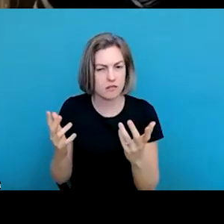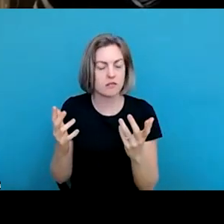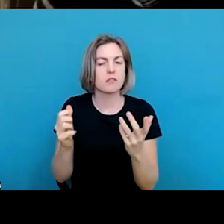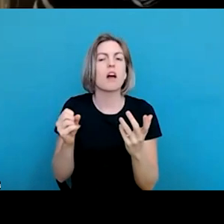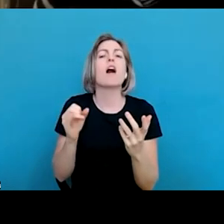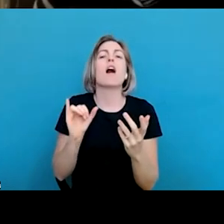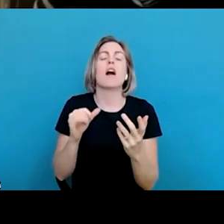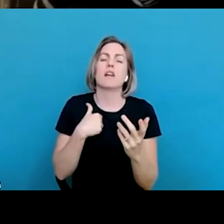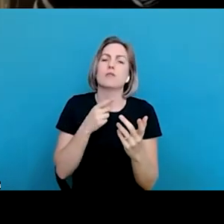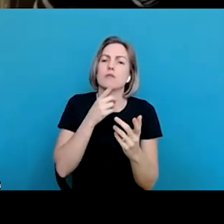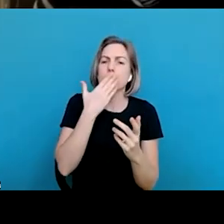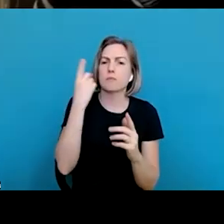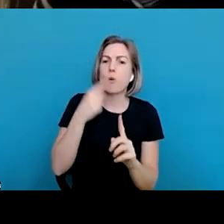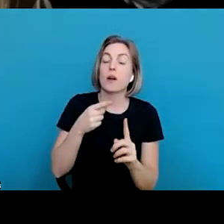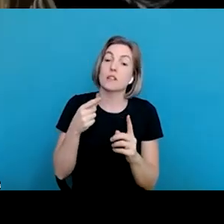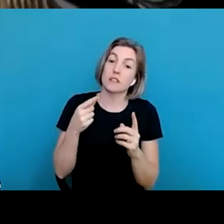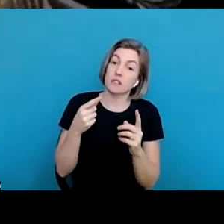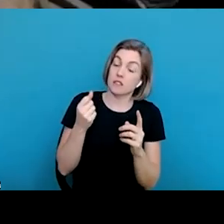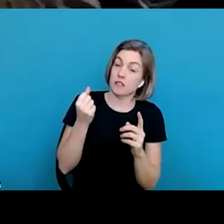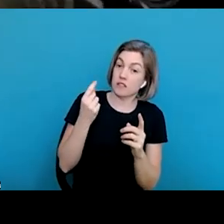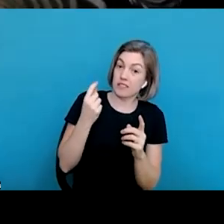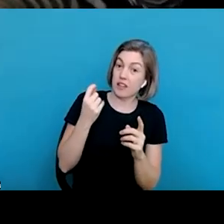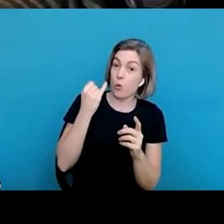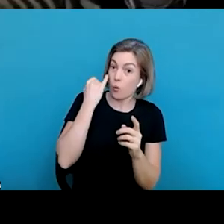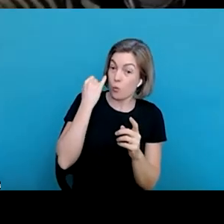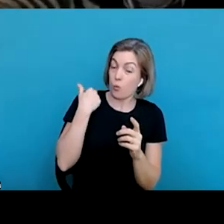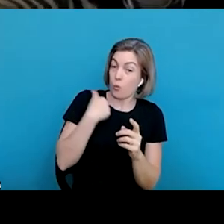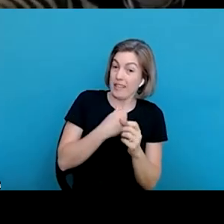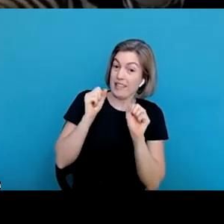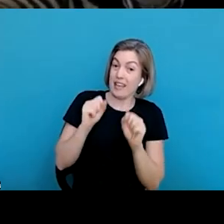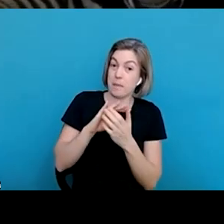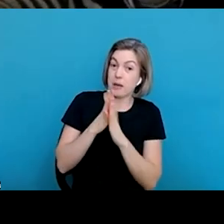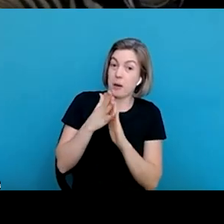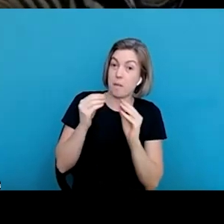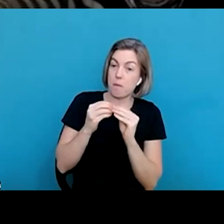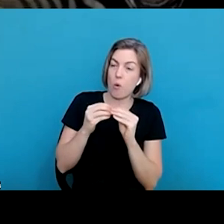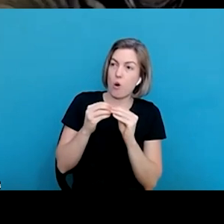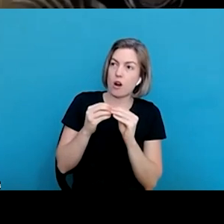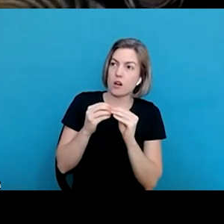We can get much more up to speed faster by enhanceing our realities.